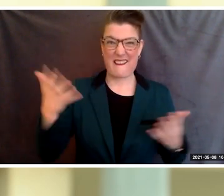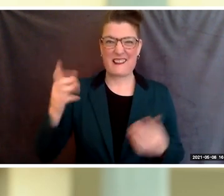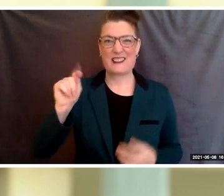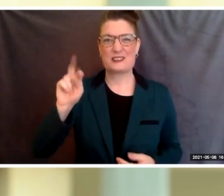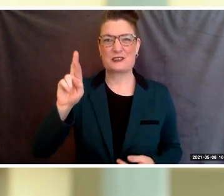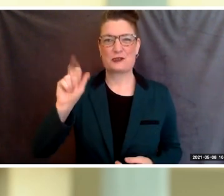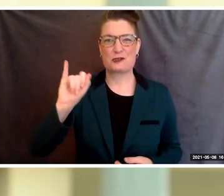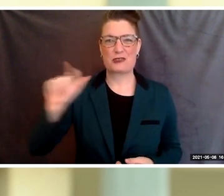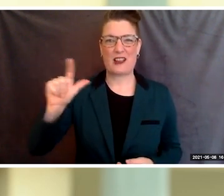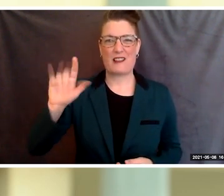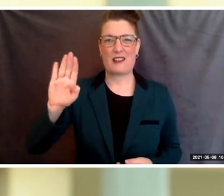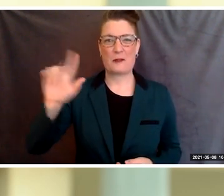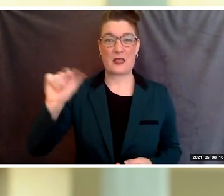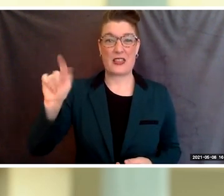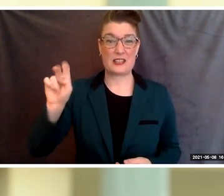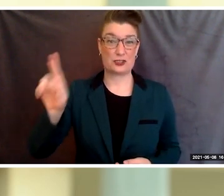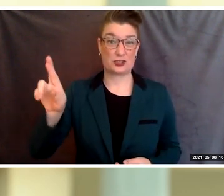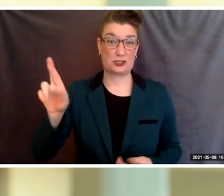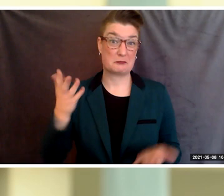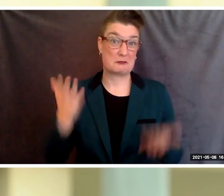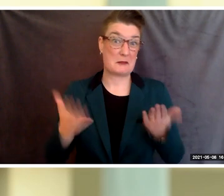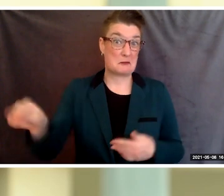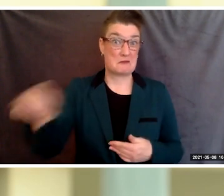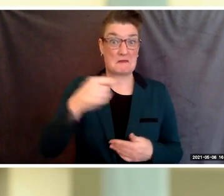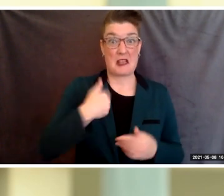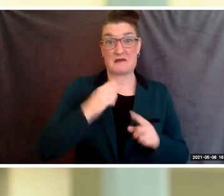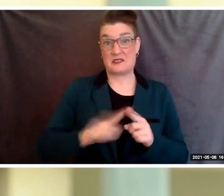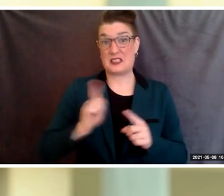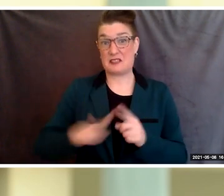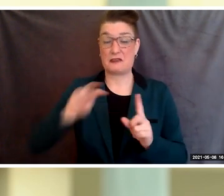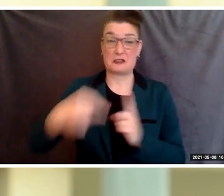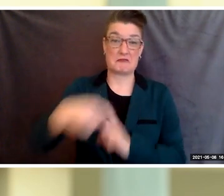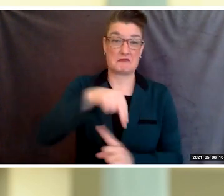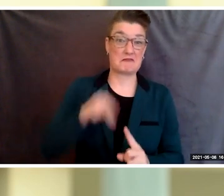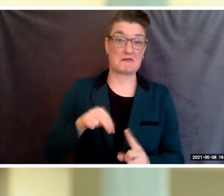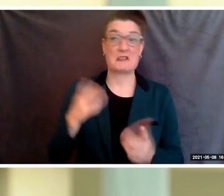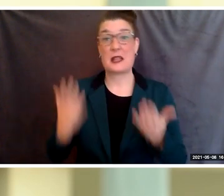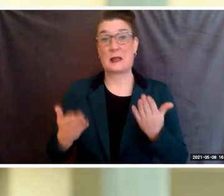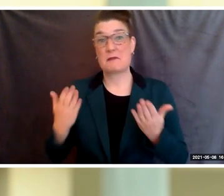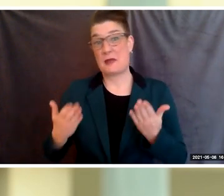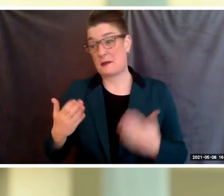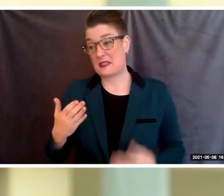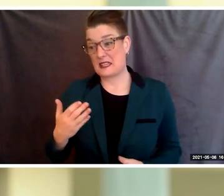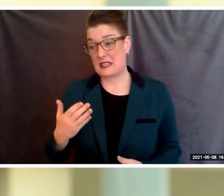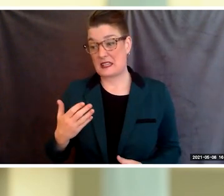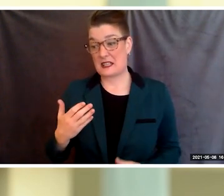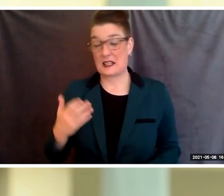that word might mean something different, whether it is a perennial playoff showcase, Portland trailblazers